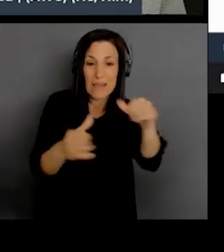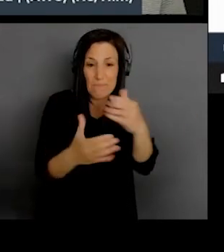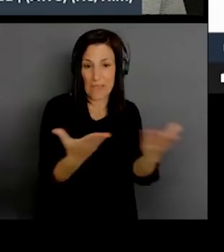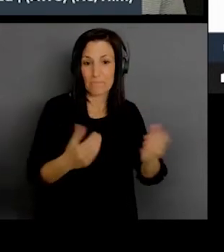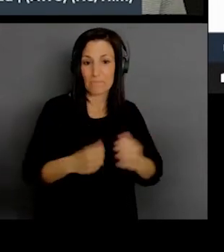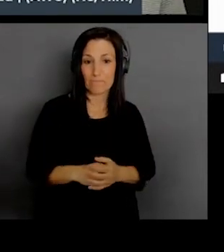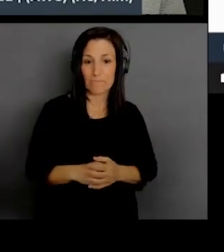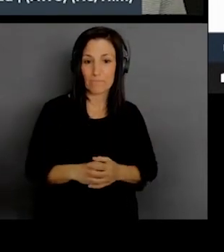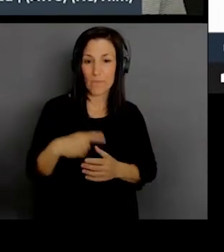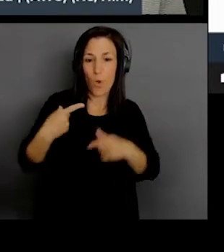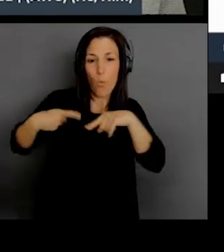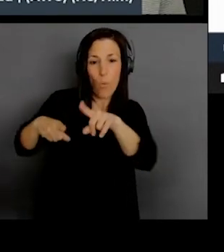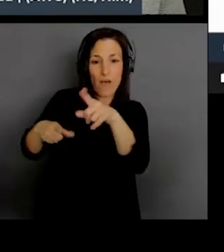I'm going to actually navigate back